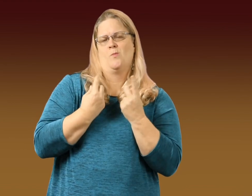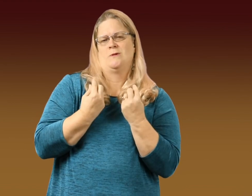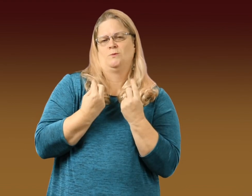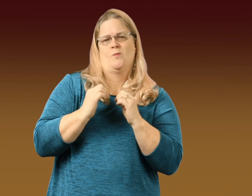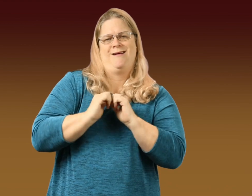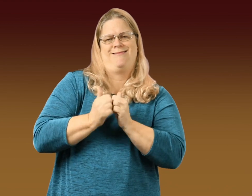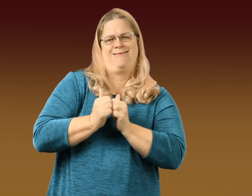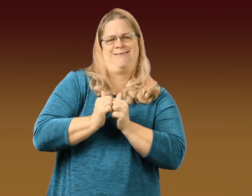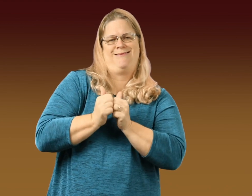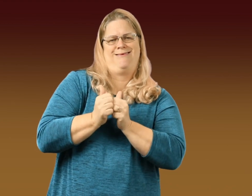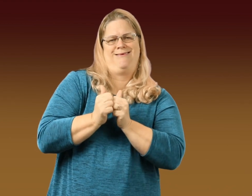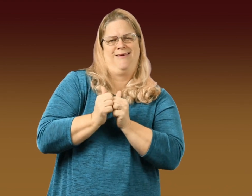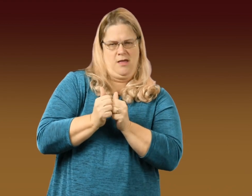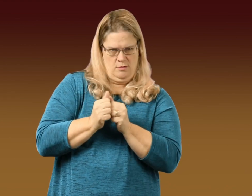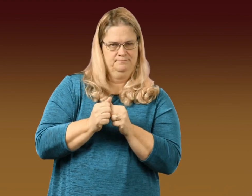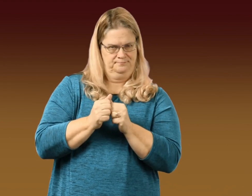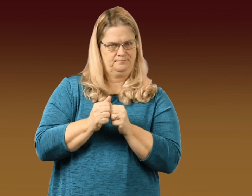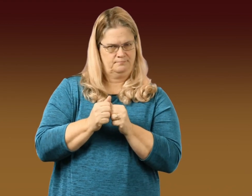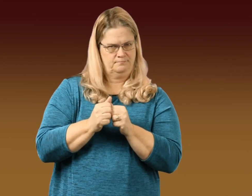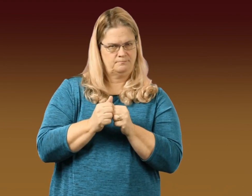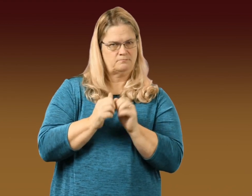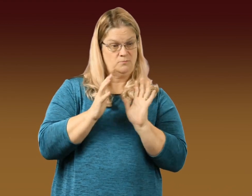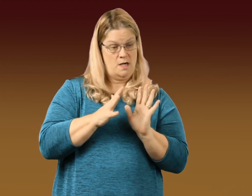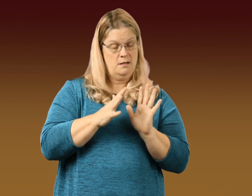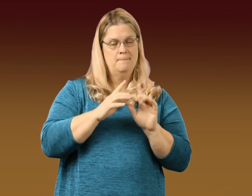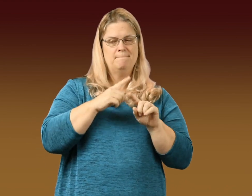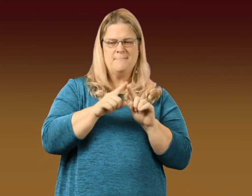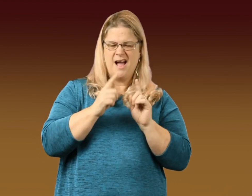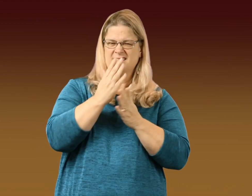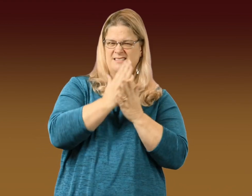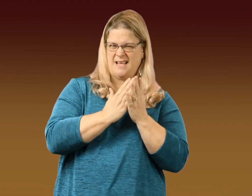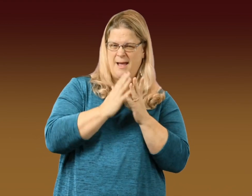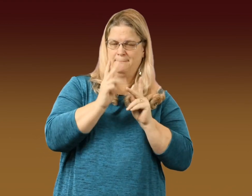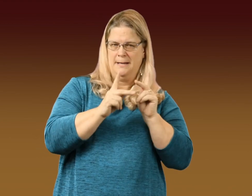You're trying to determine what and how to solve that.